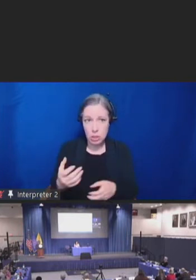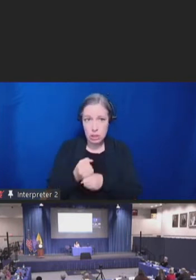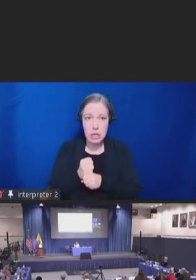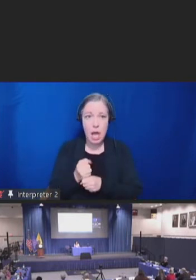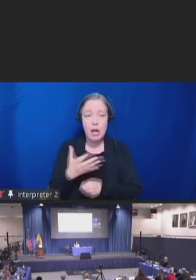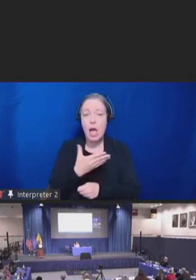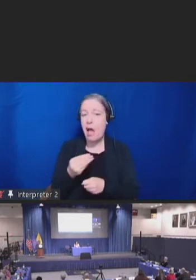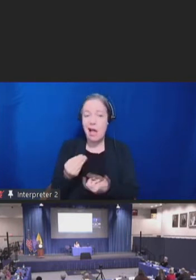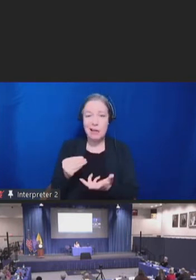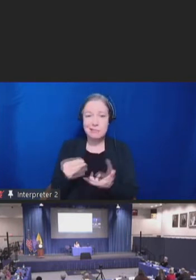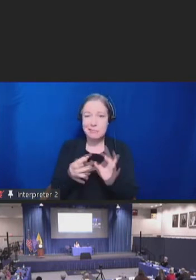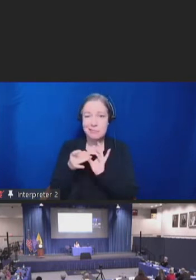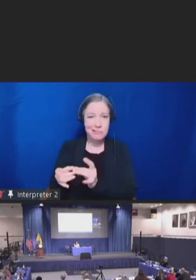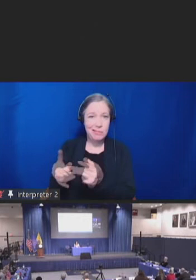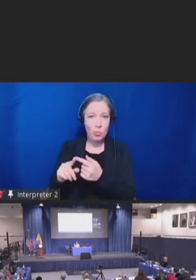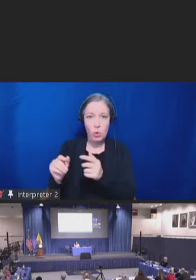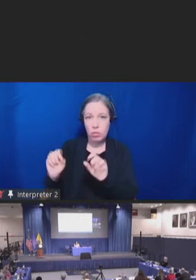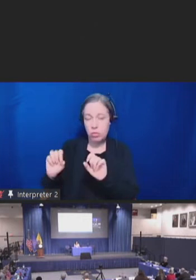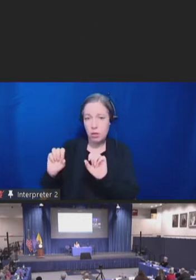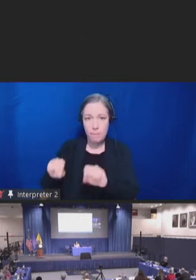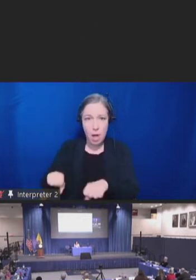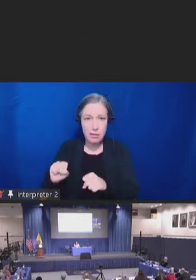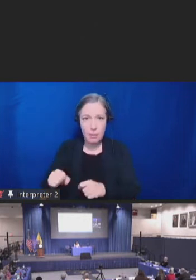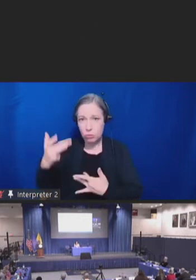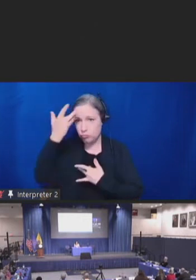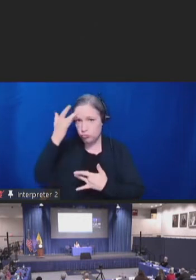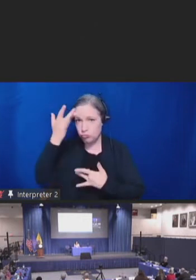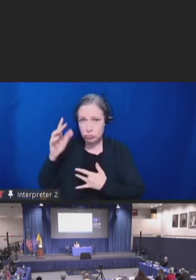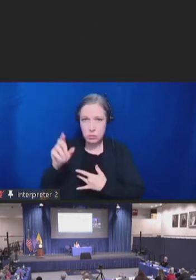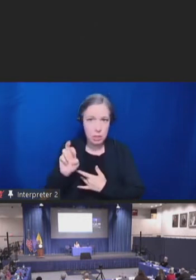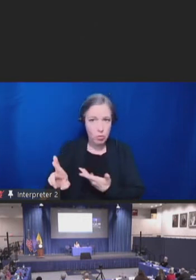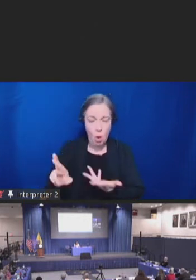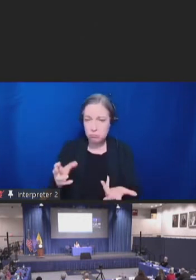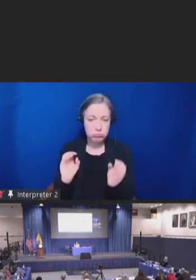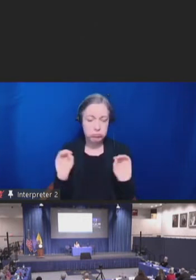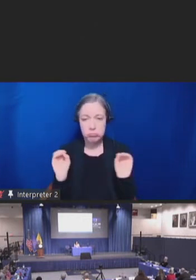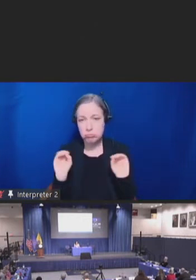So, again, the -- this provided no evidence that the schedule actually does overwhelm